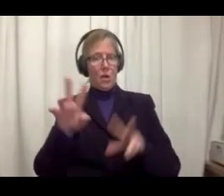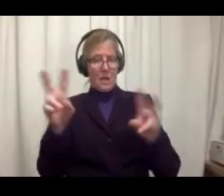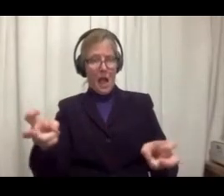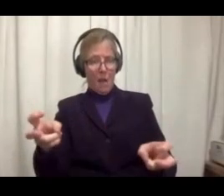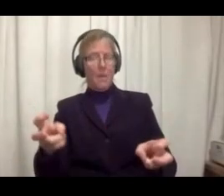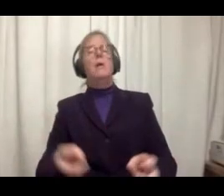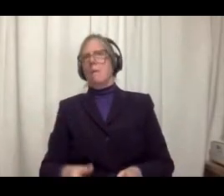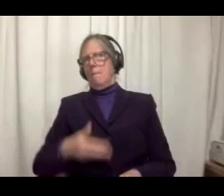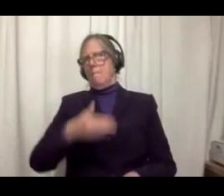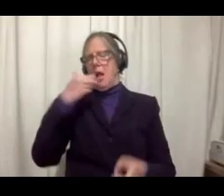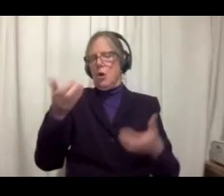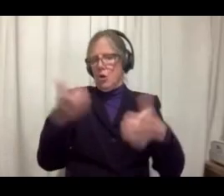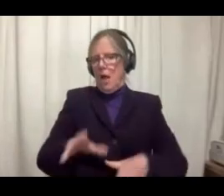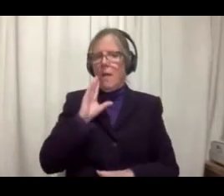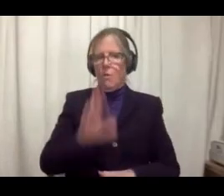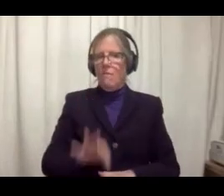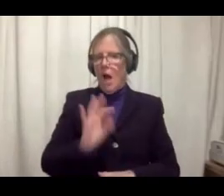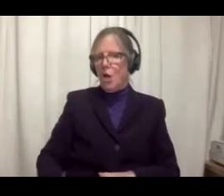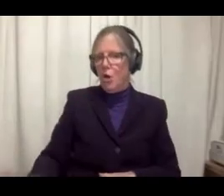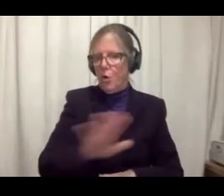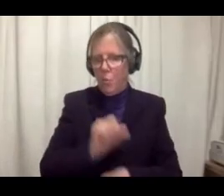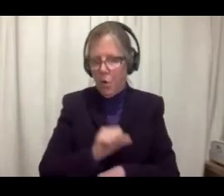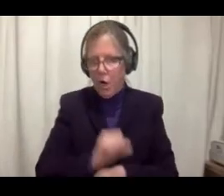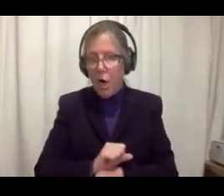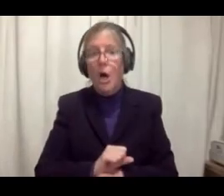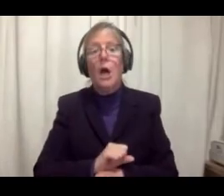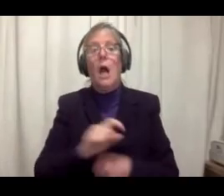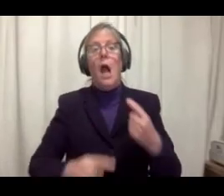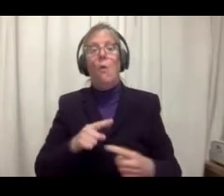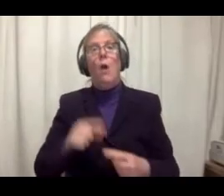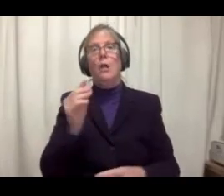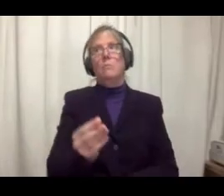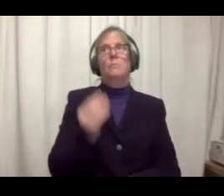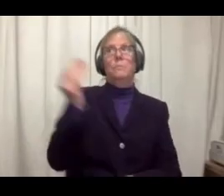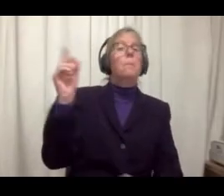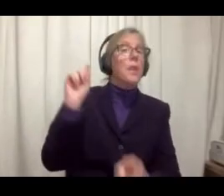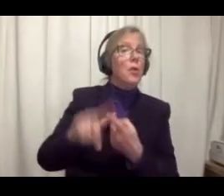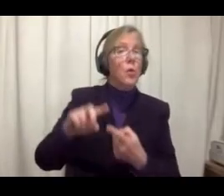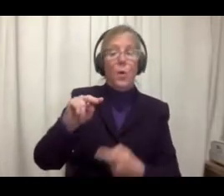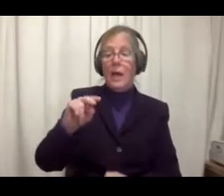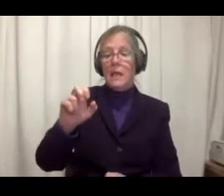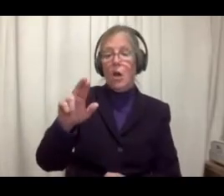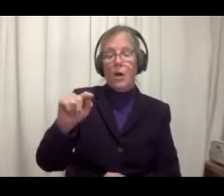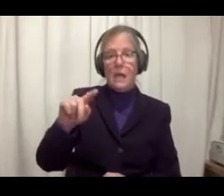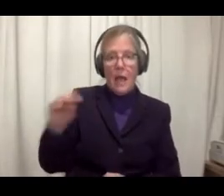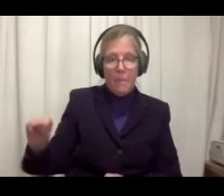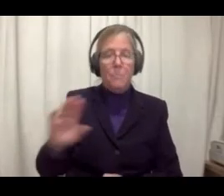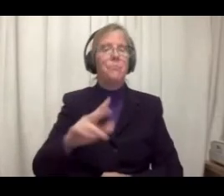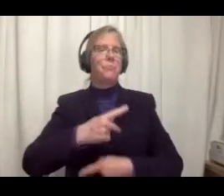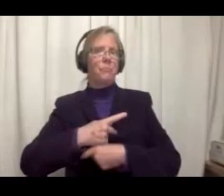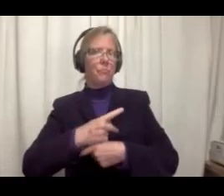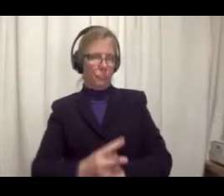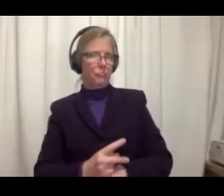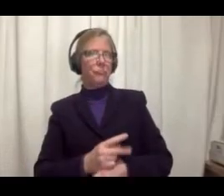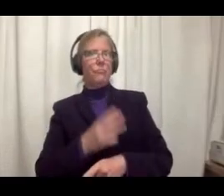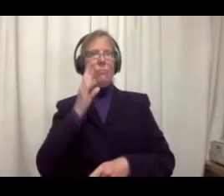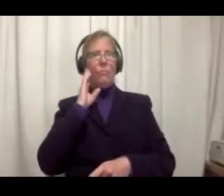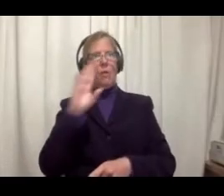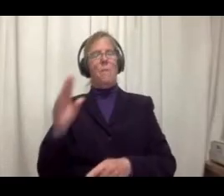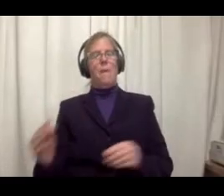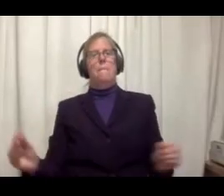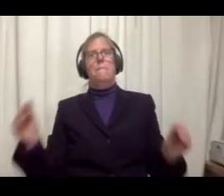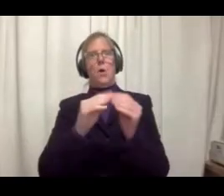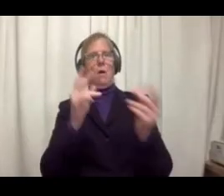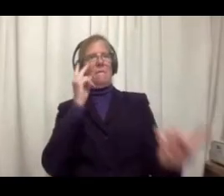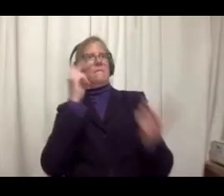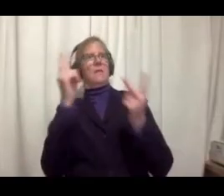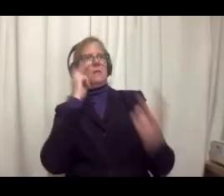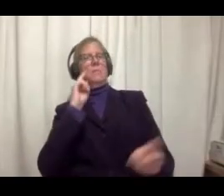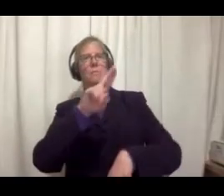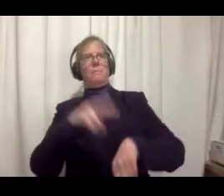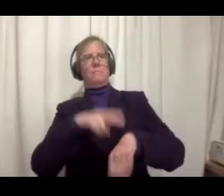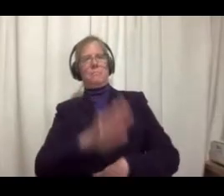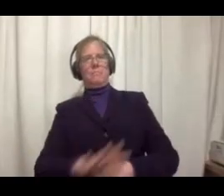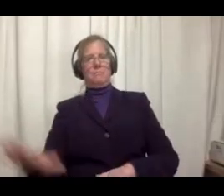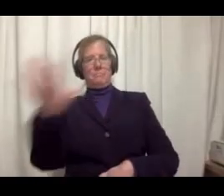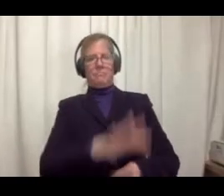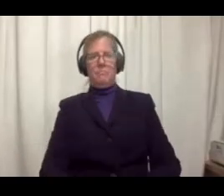NCRTM, your products become part of the broader digital landscape, increasing their visibility.